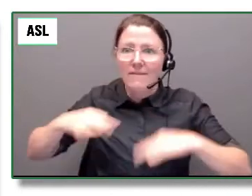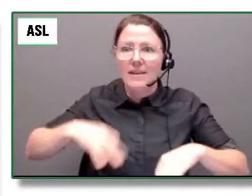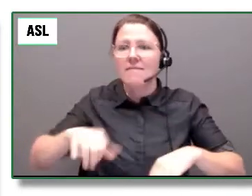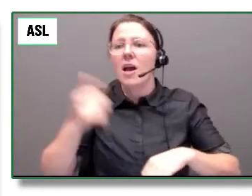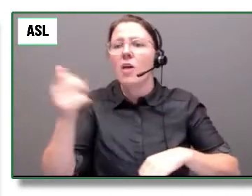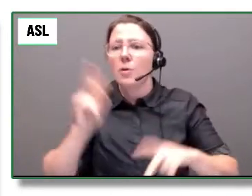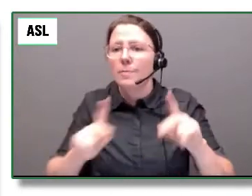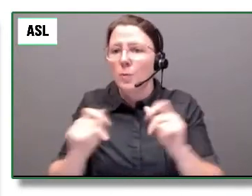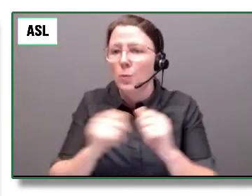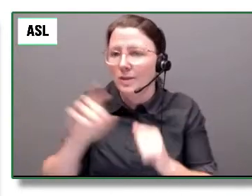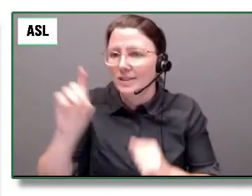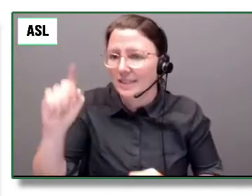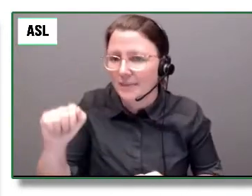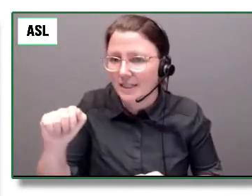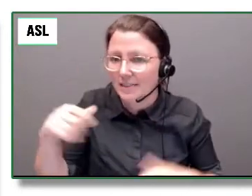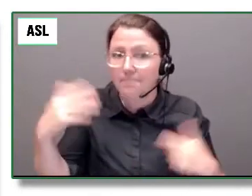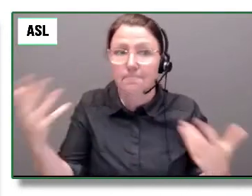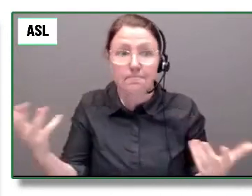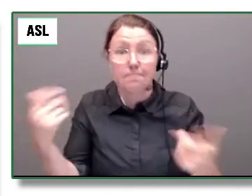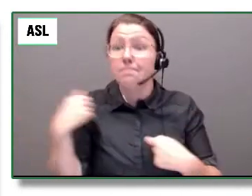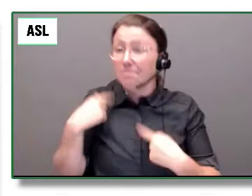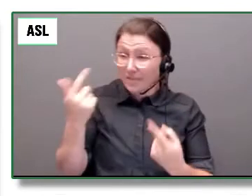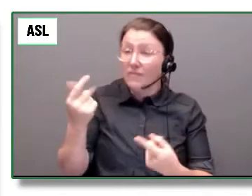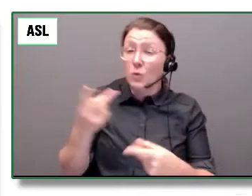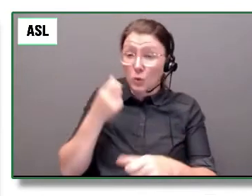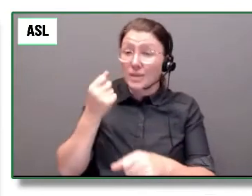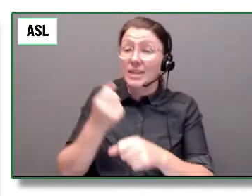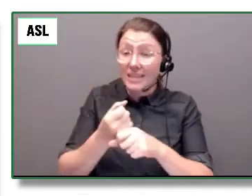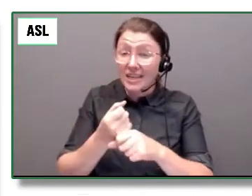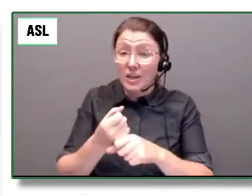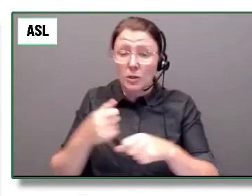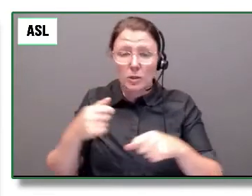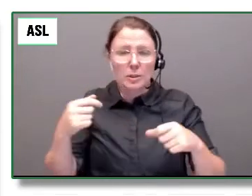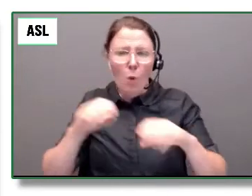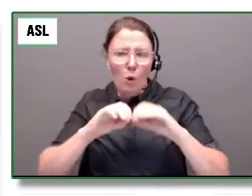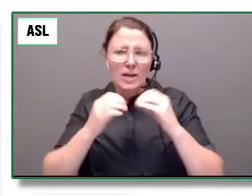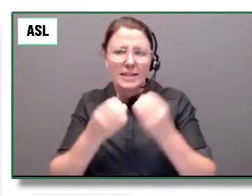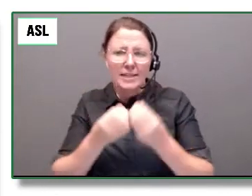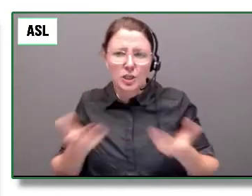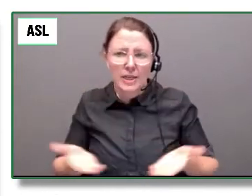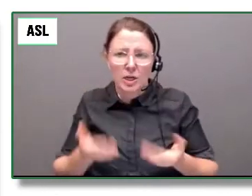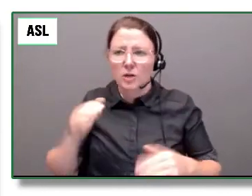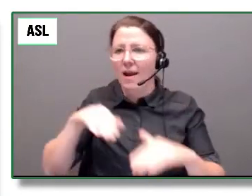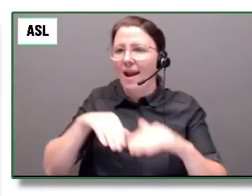Access Now, I had the tremendous opportunity to learn from so many people